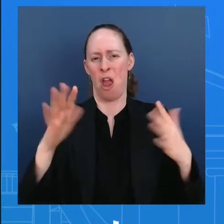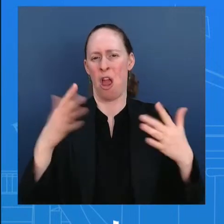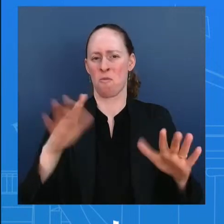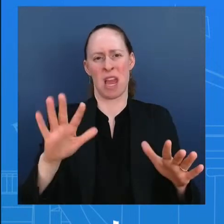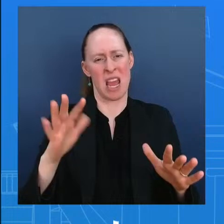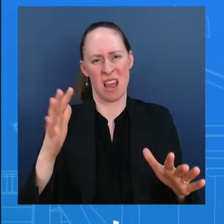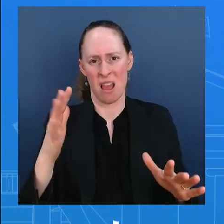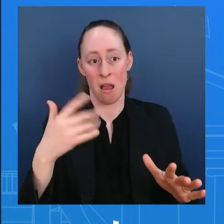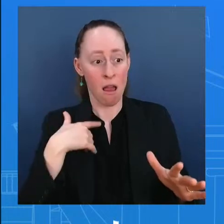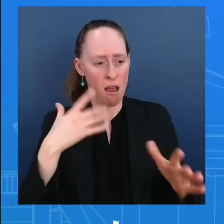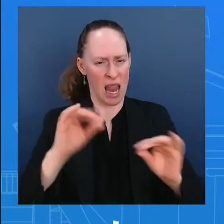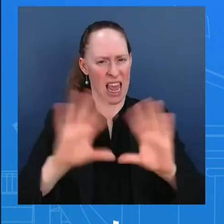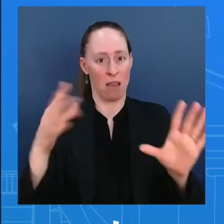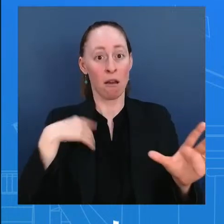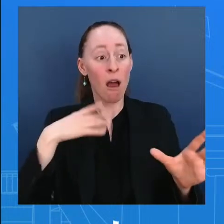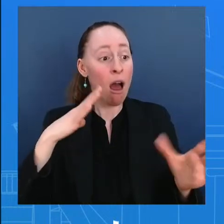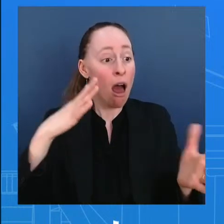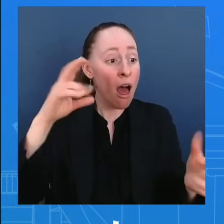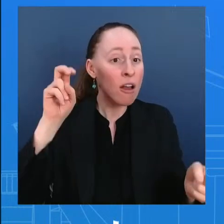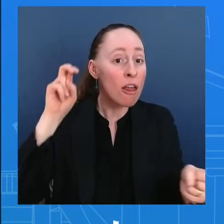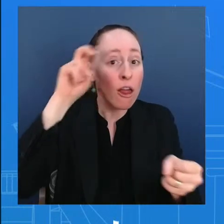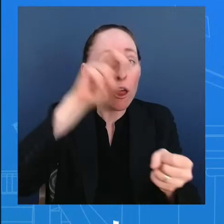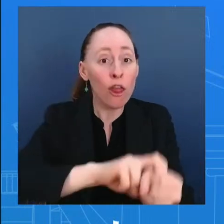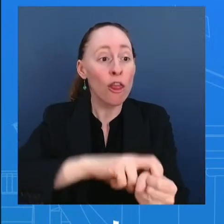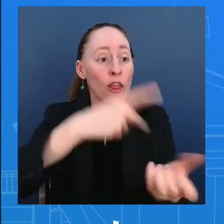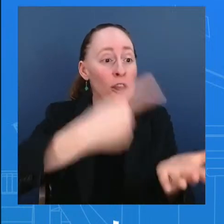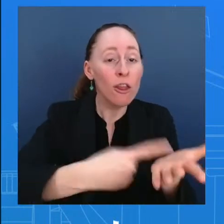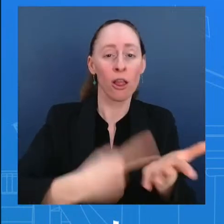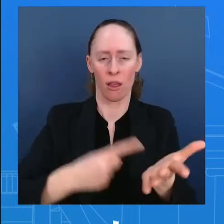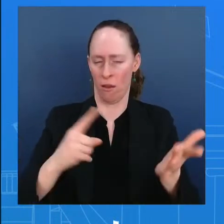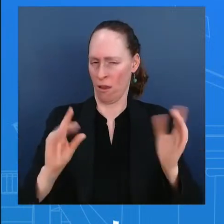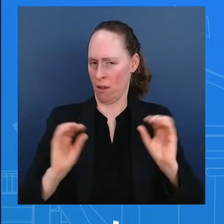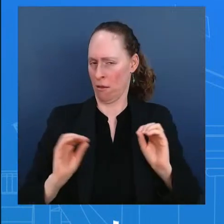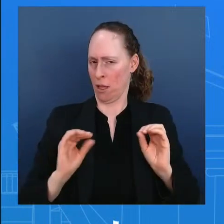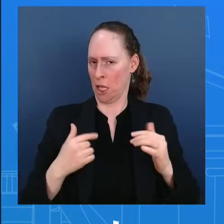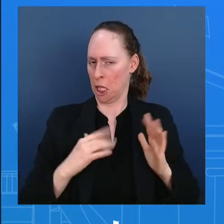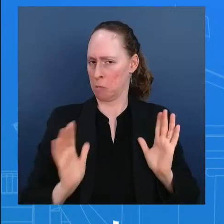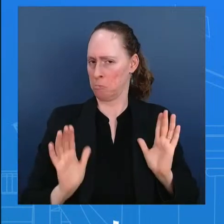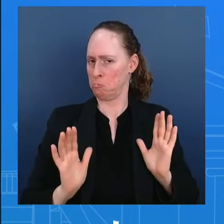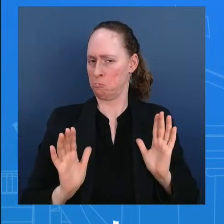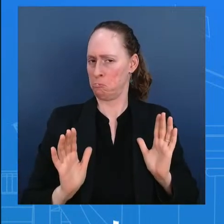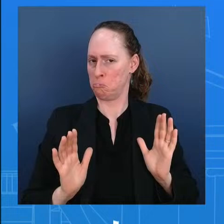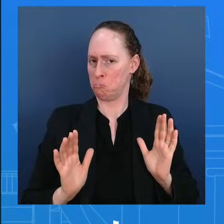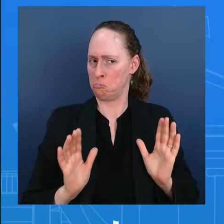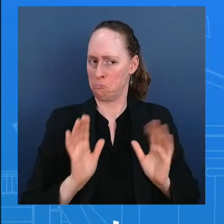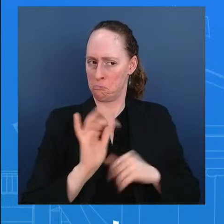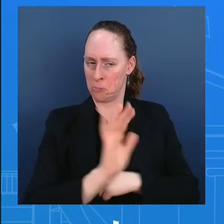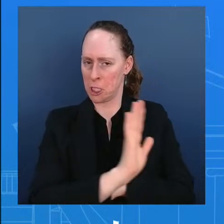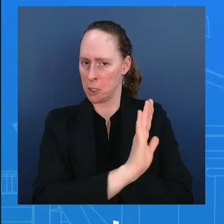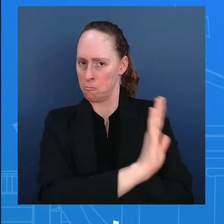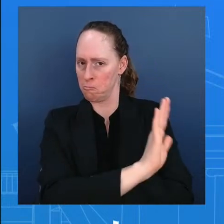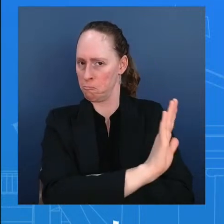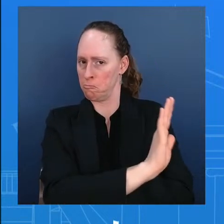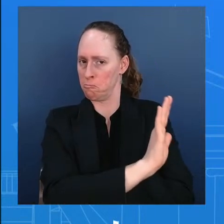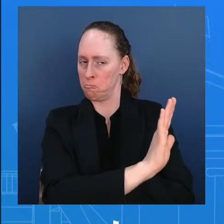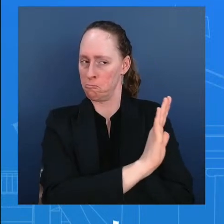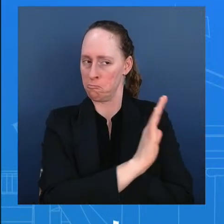It doesn’t matter if it’s a Democrat or -- or Republican, we stay out of it. The president is going to continue to focus on the job